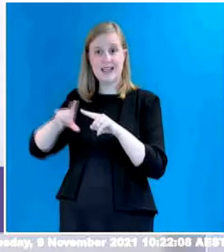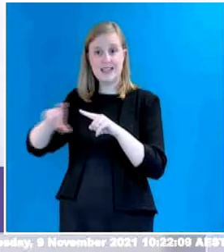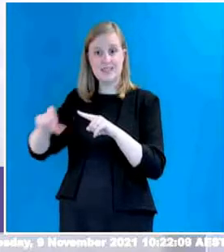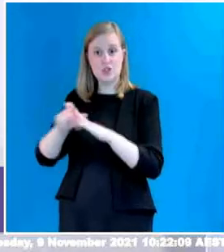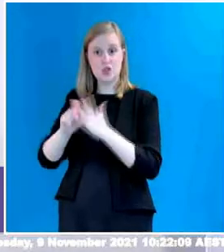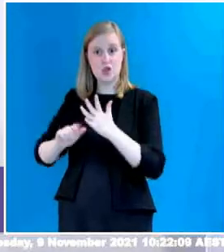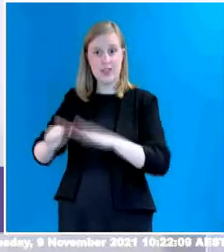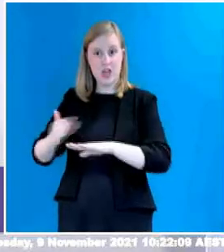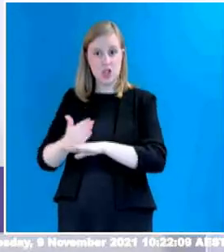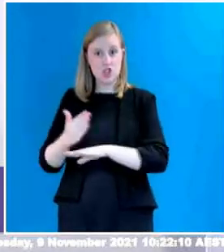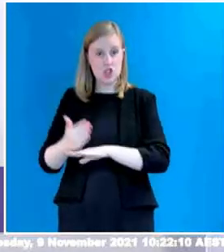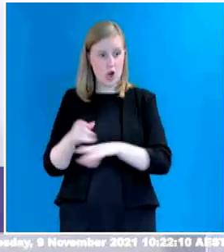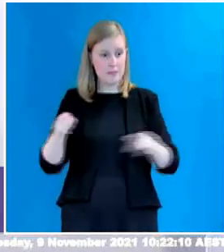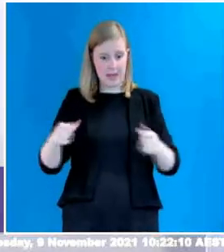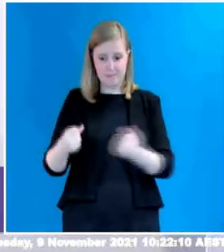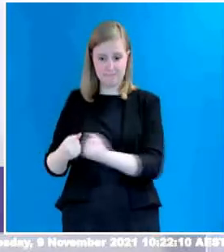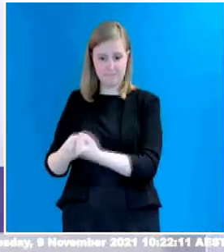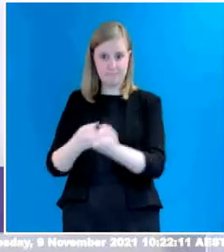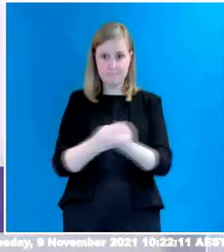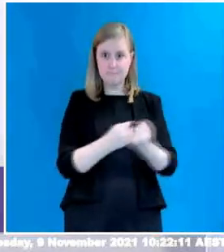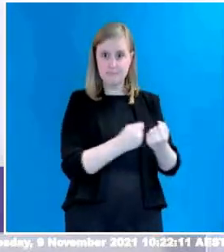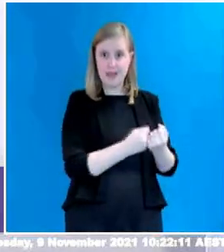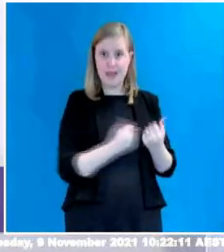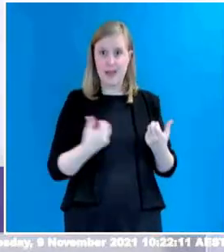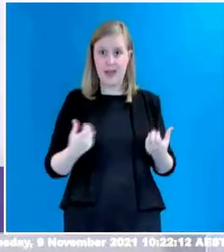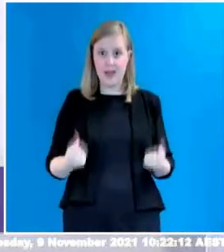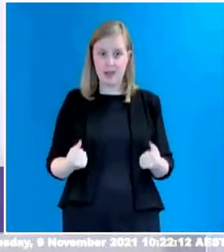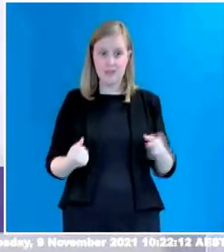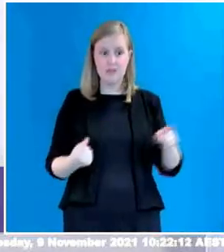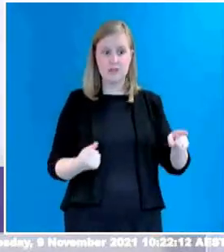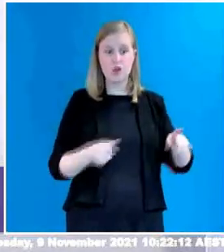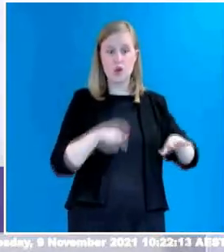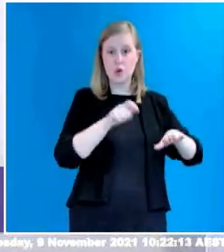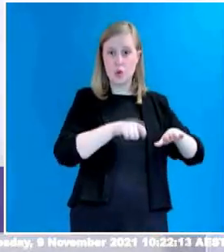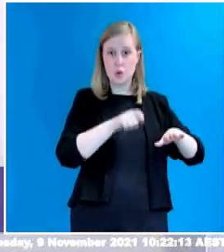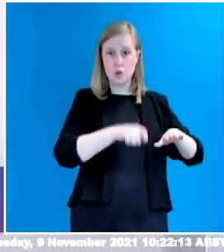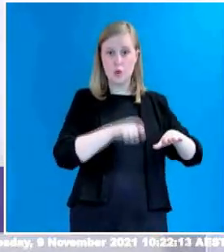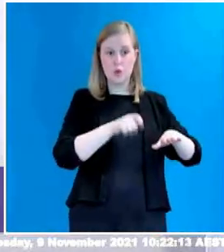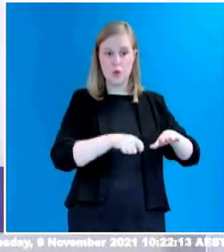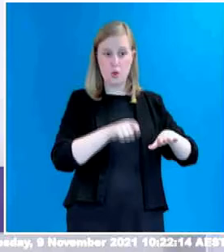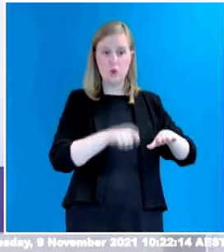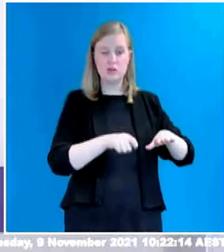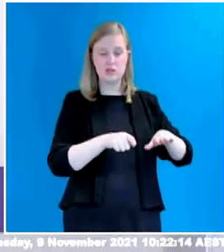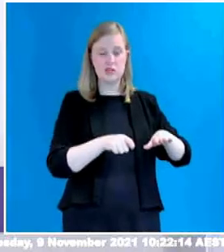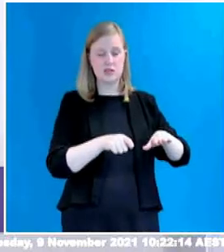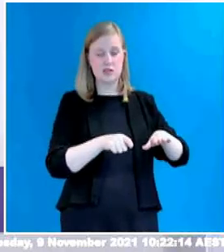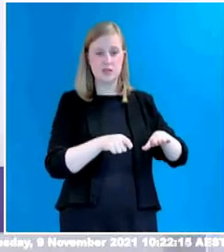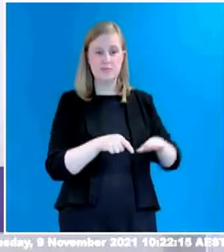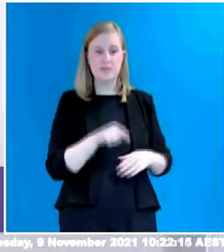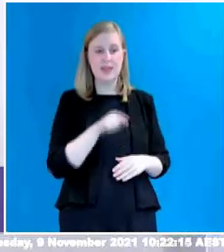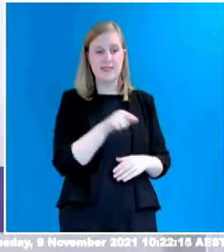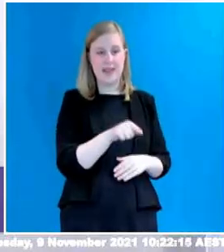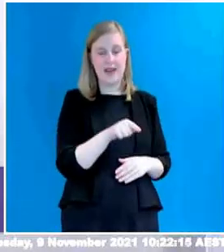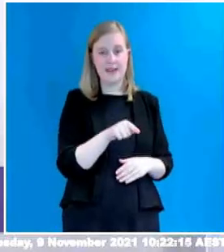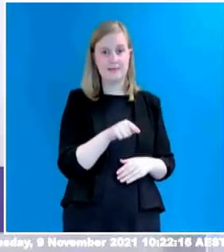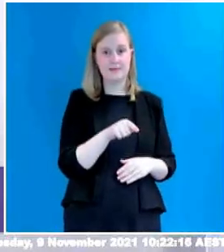How is the court fitting into that? No, definitely the court has been the last player to engage.